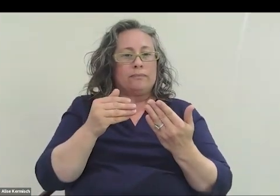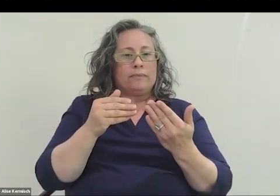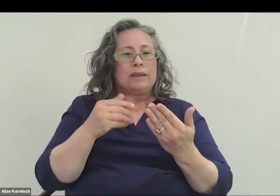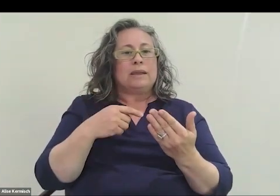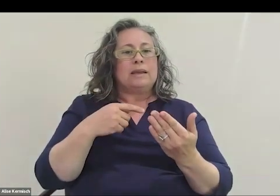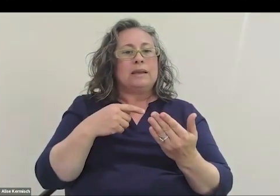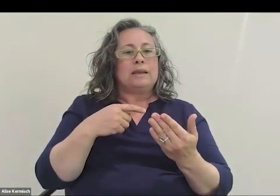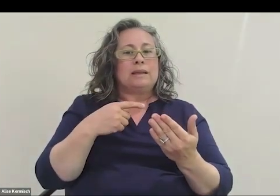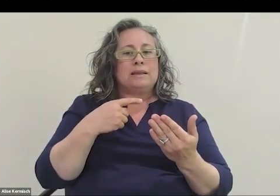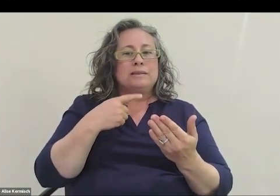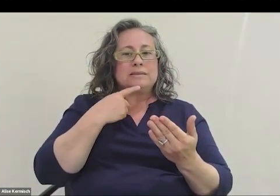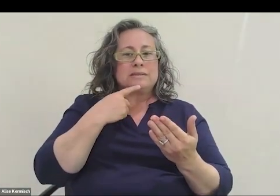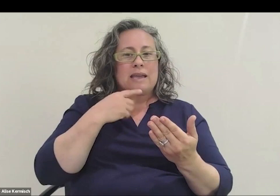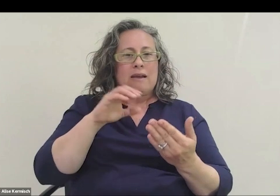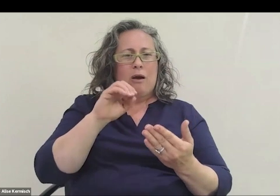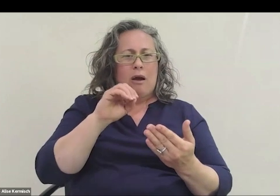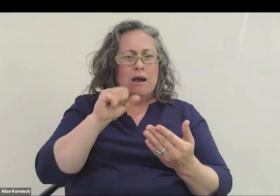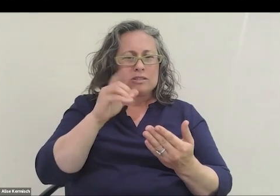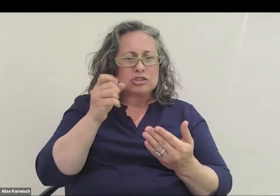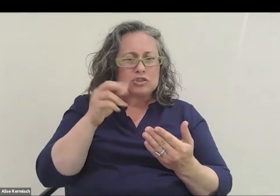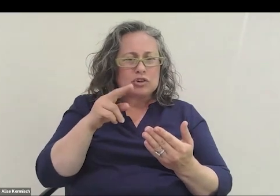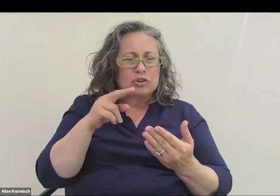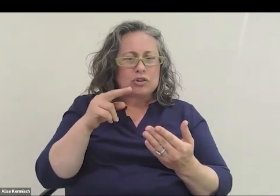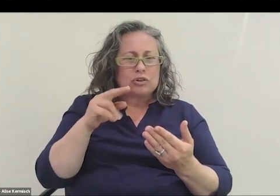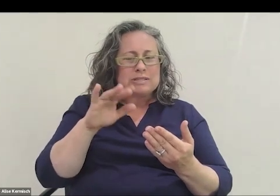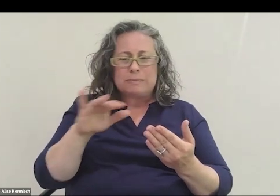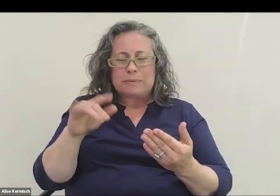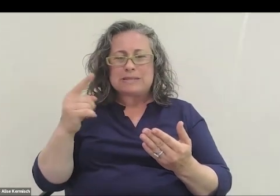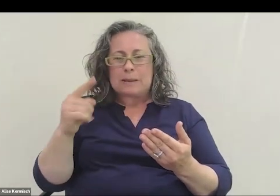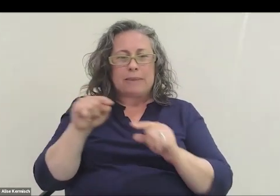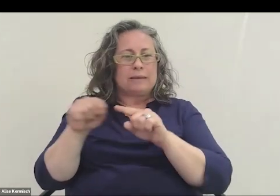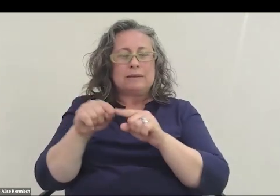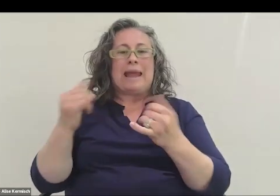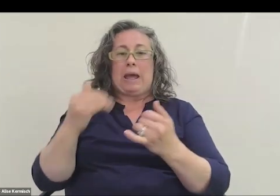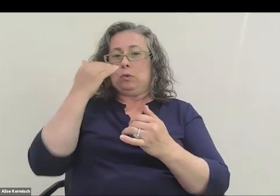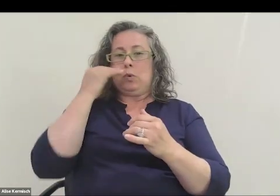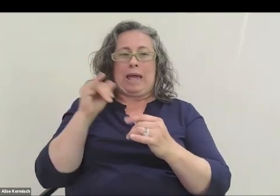and now we know him as a murderer rather than as an inspirational figure so this particular image still gets passed around